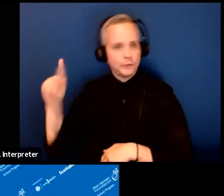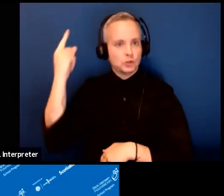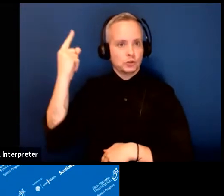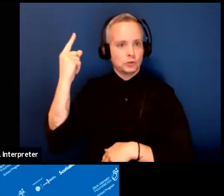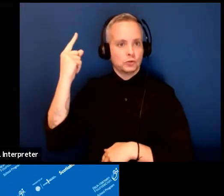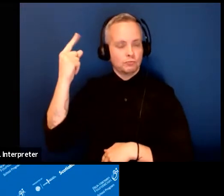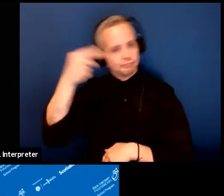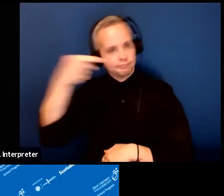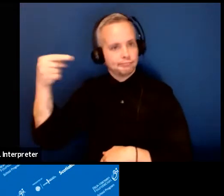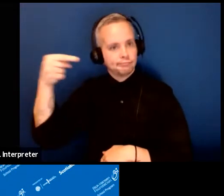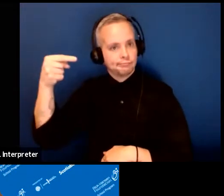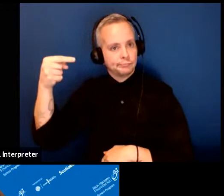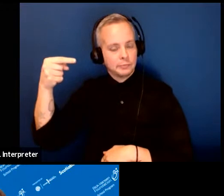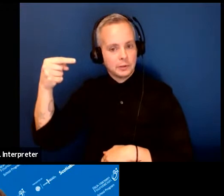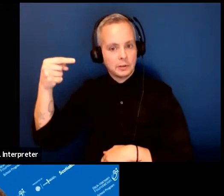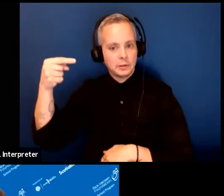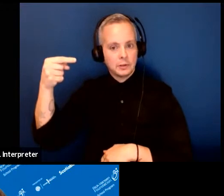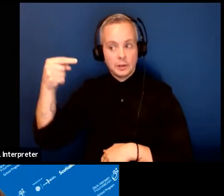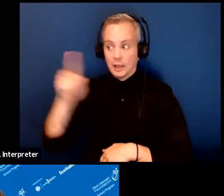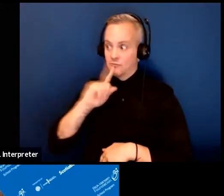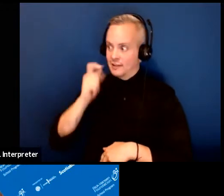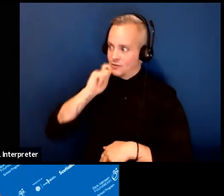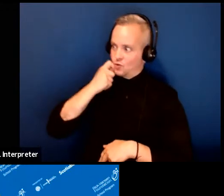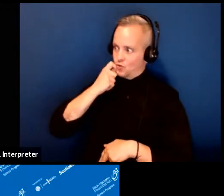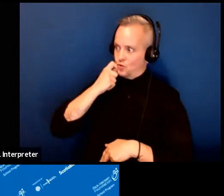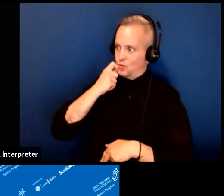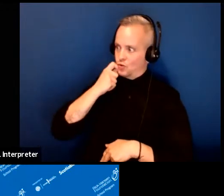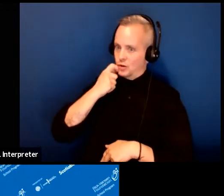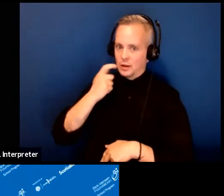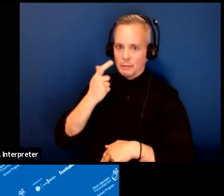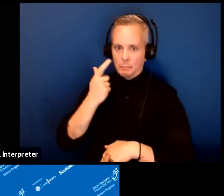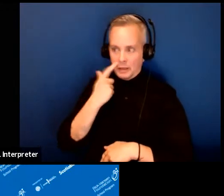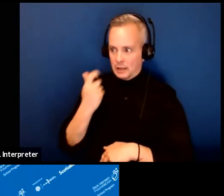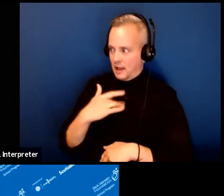AND IT WAS SO COOL BECAUSE I ALMOST PART FELT LIKE A PART OF